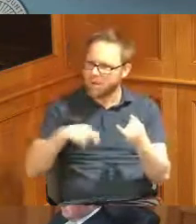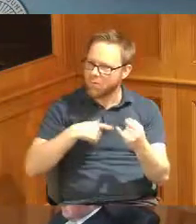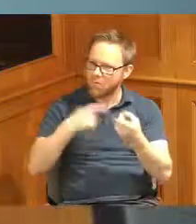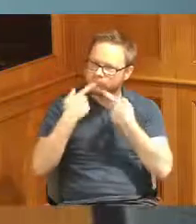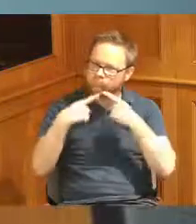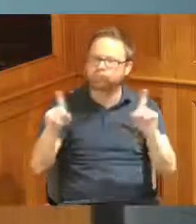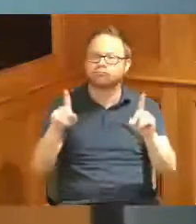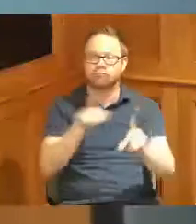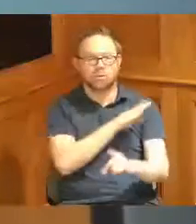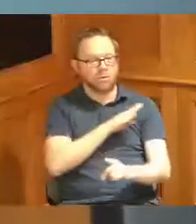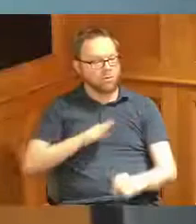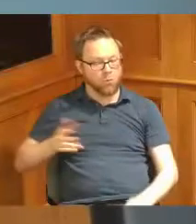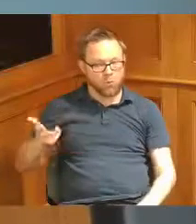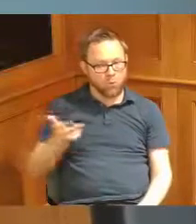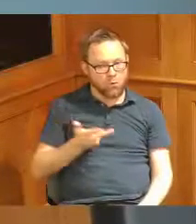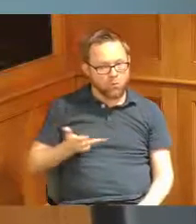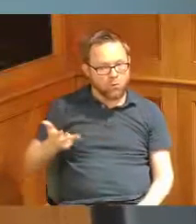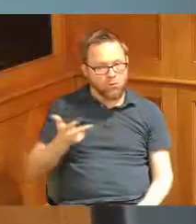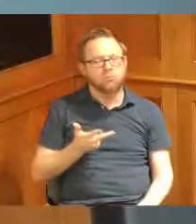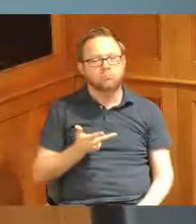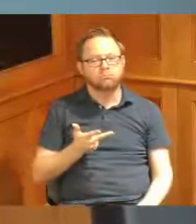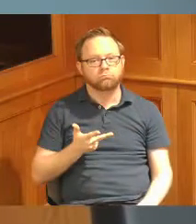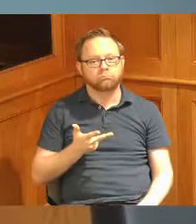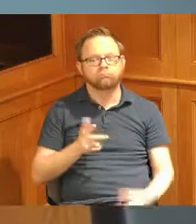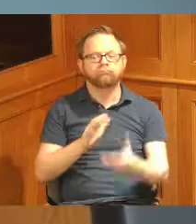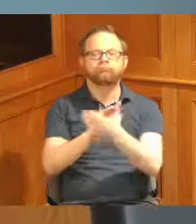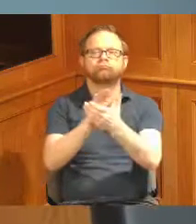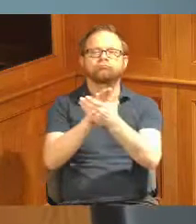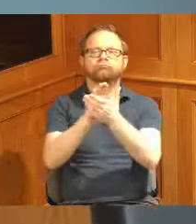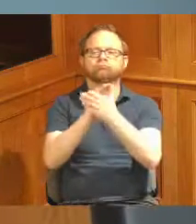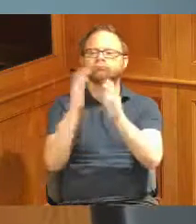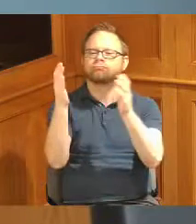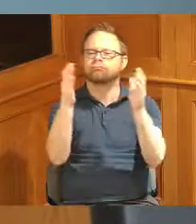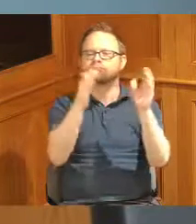that the Board of Commissioners hereby congratulates Purcell Marion High School